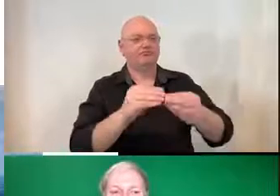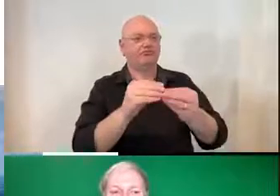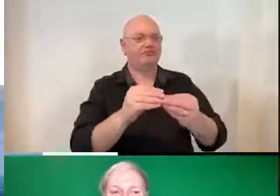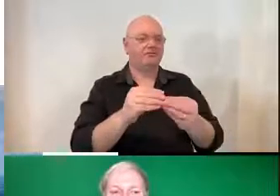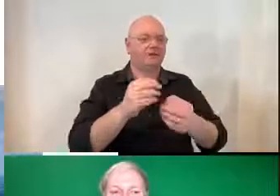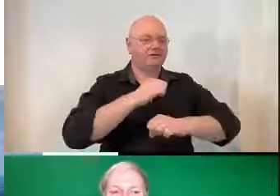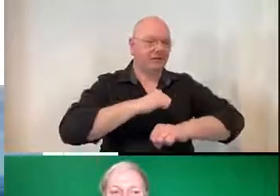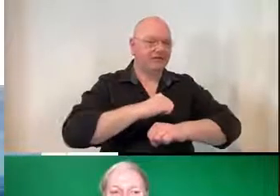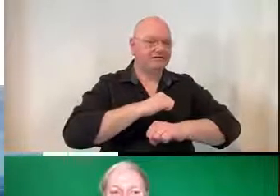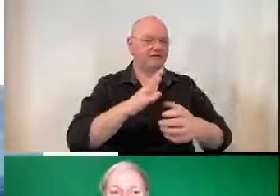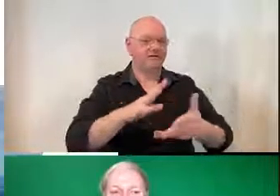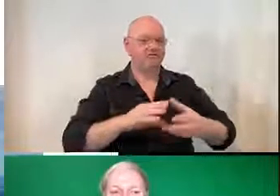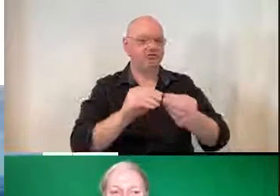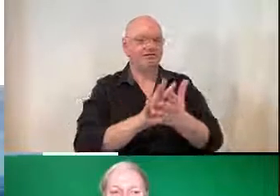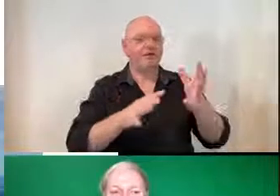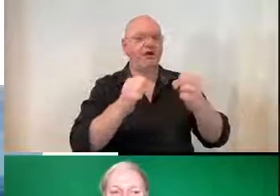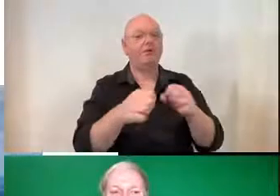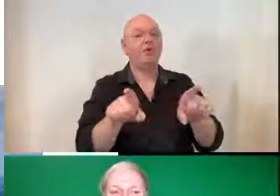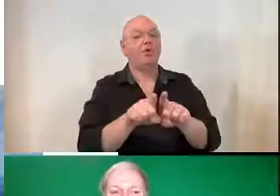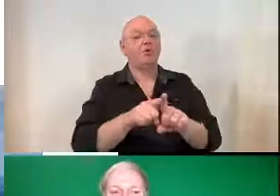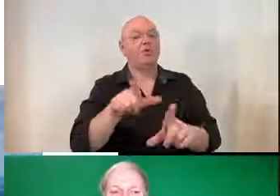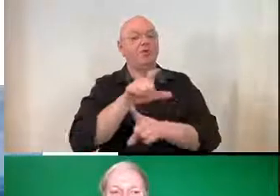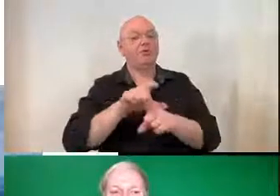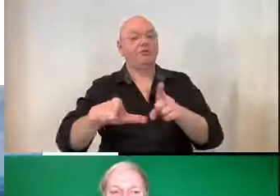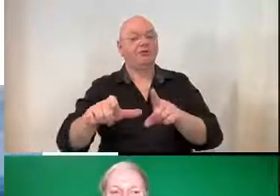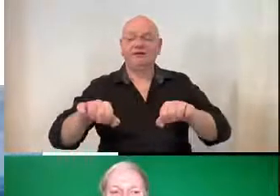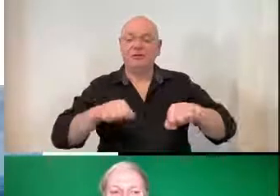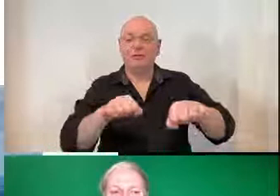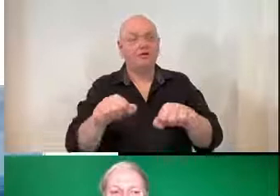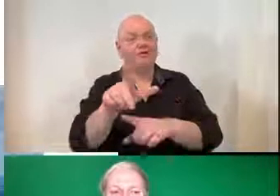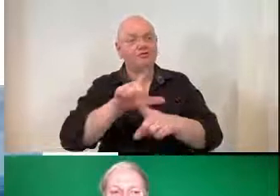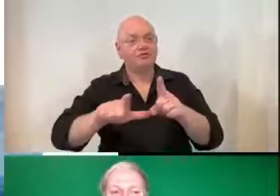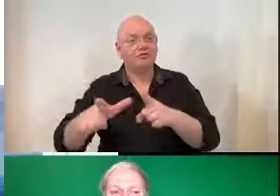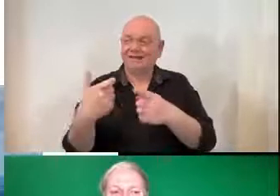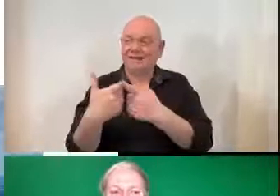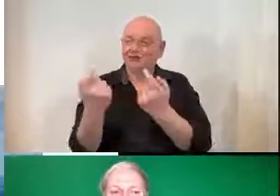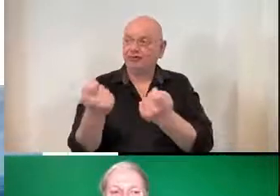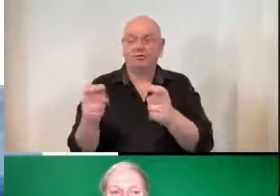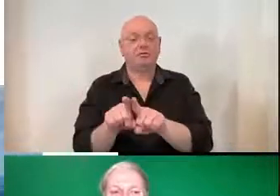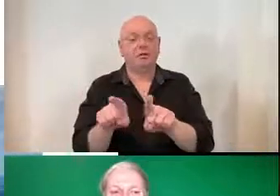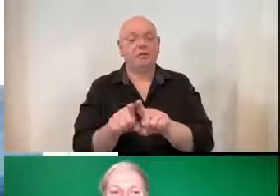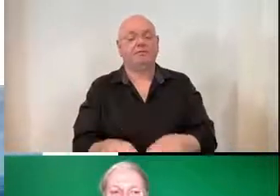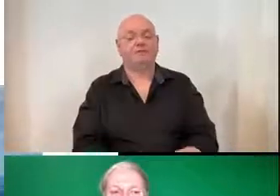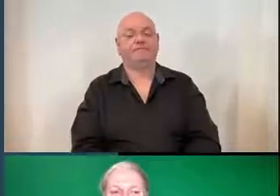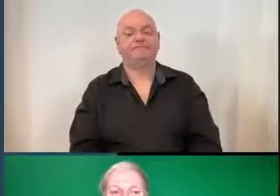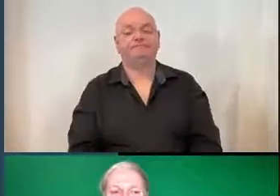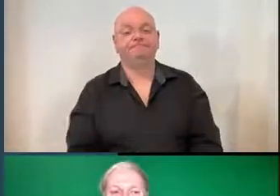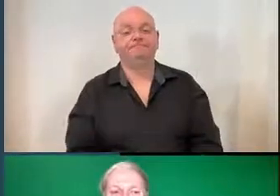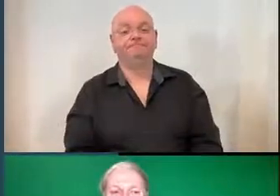through high street properties. And also 20 years in the making I think from the founding of the trust in that.